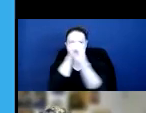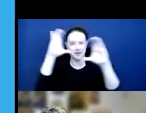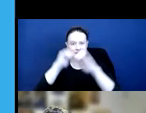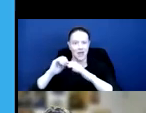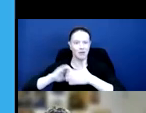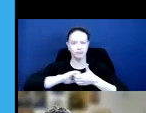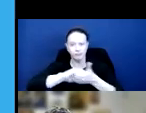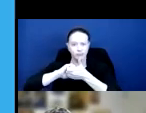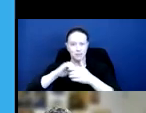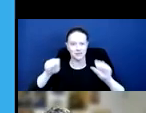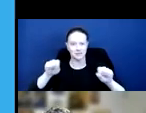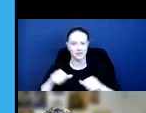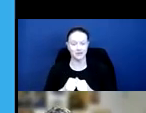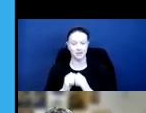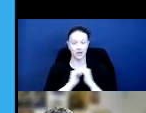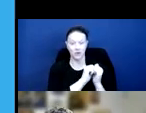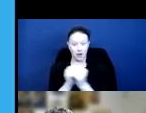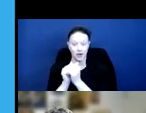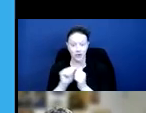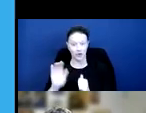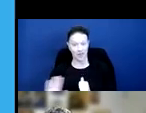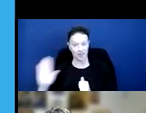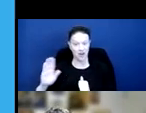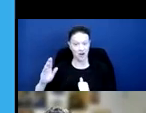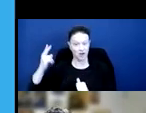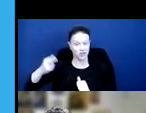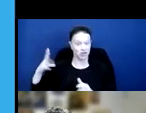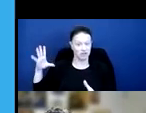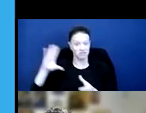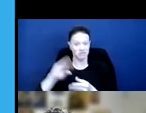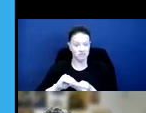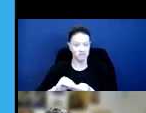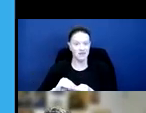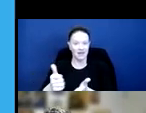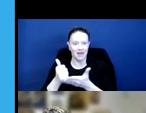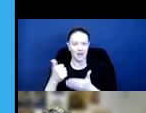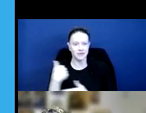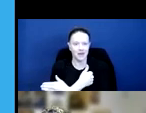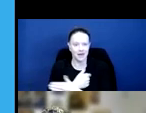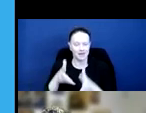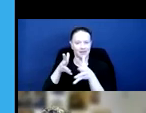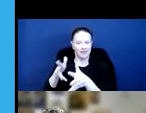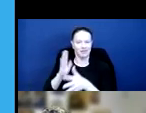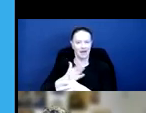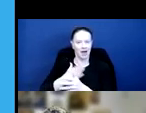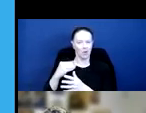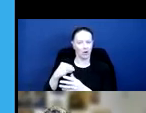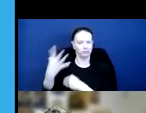to leave our own legacy of hope and justice. Our collective history is that of cultural resilience,